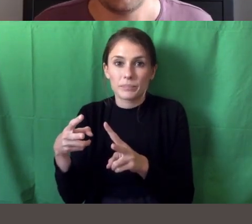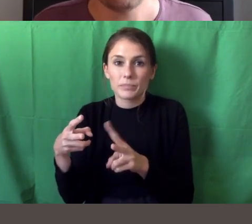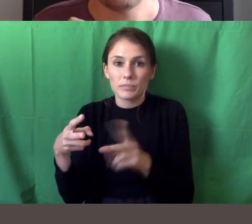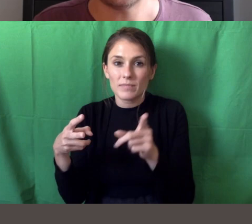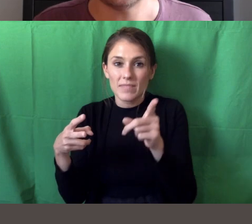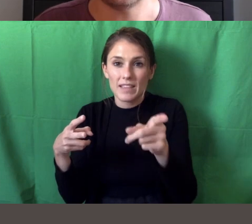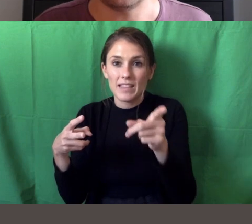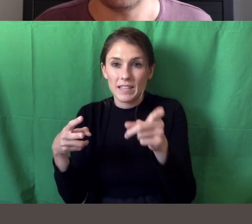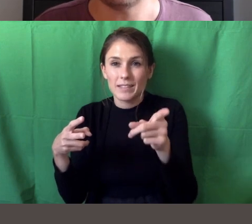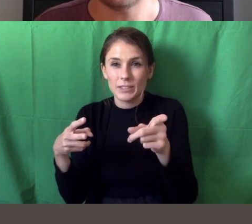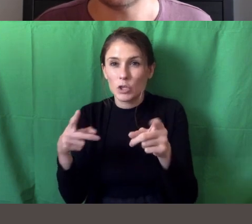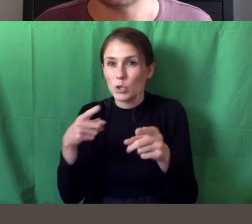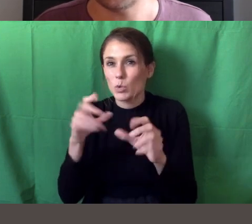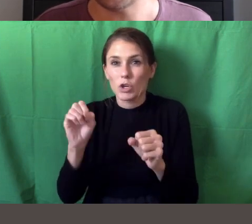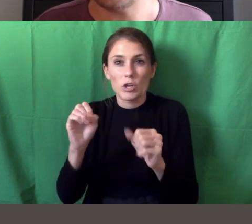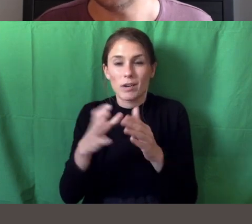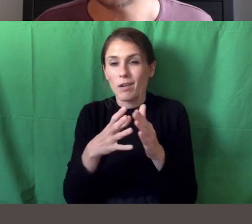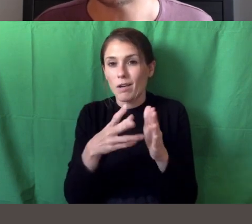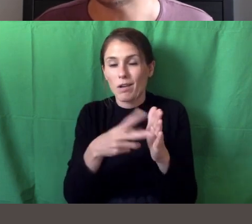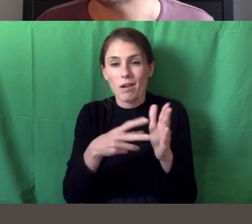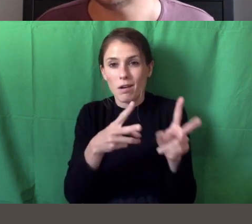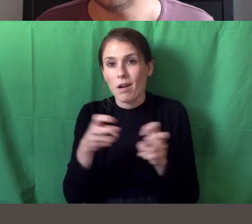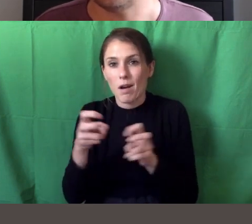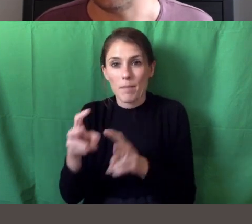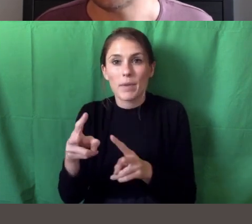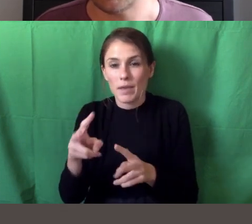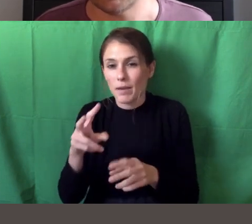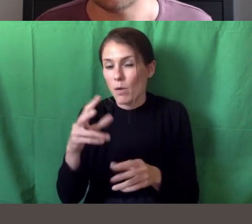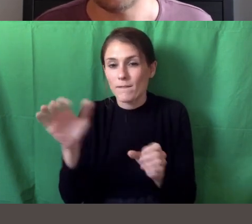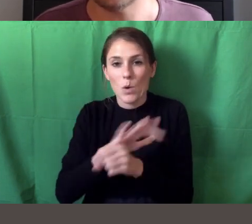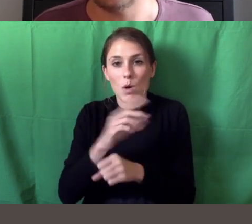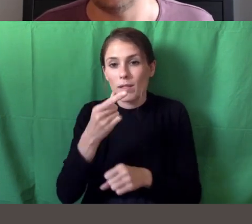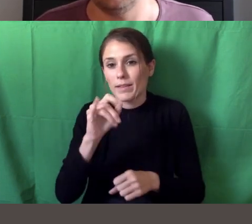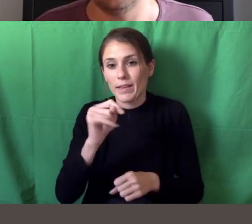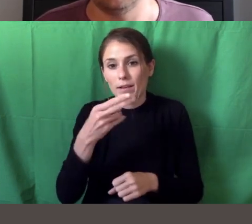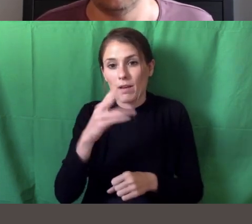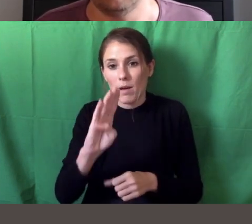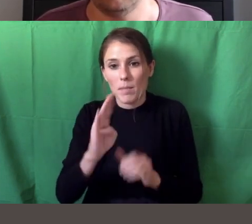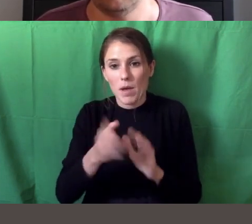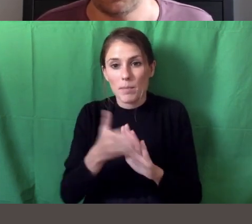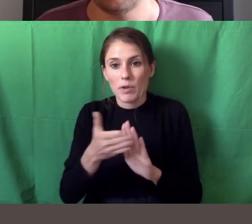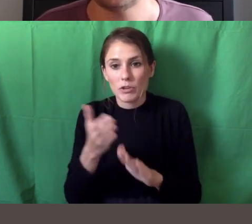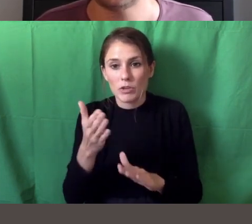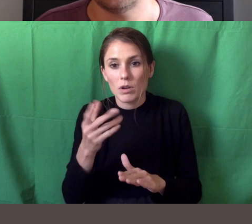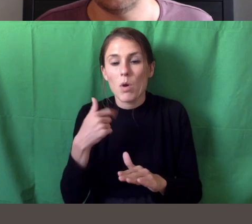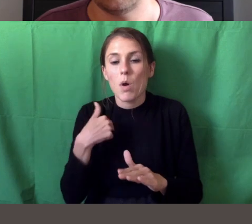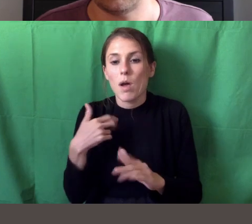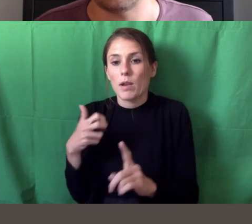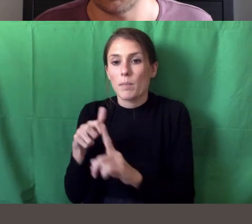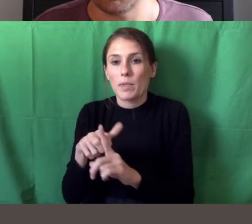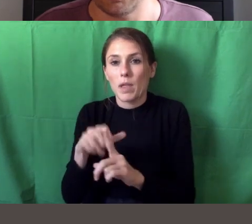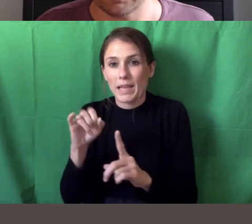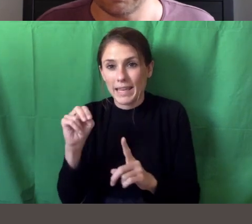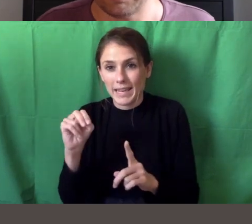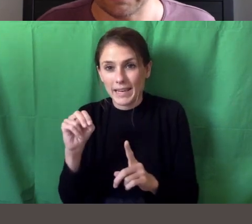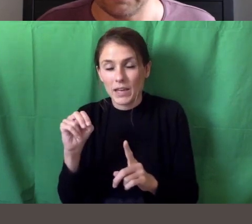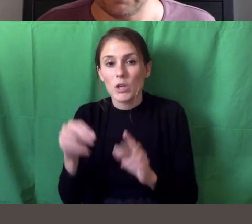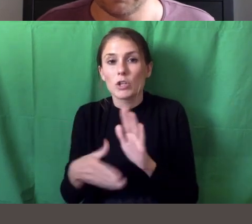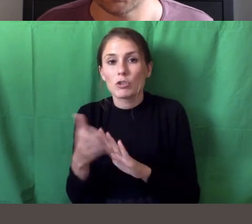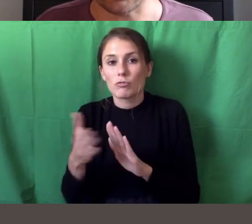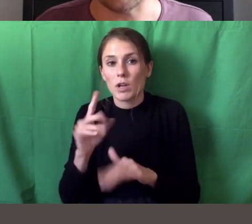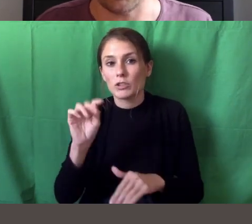GitHub organization. But it offered no way to run arbitrary command line tools. So I